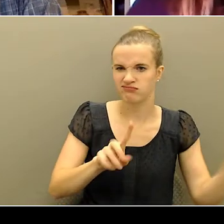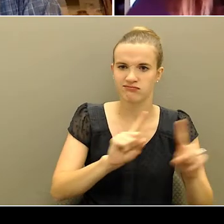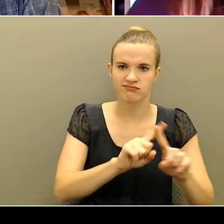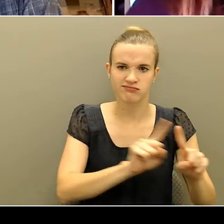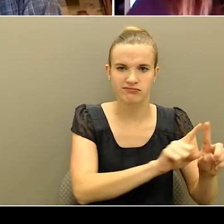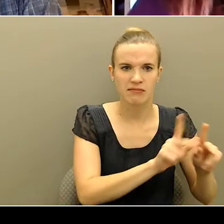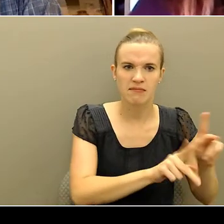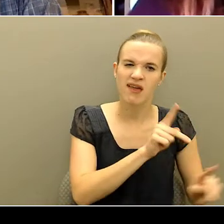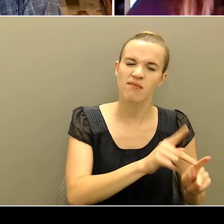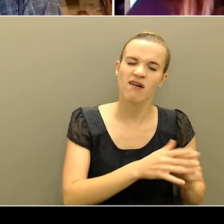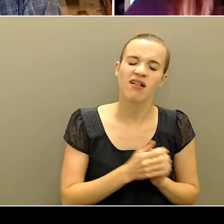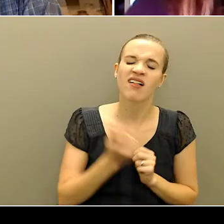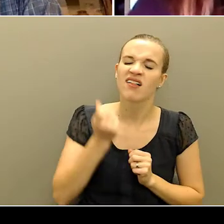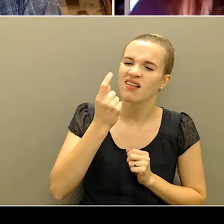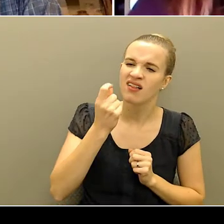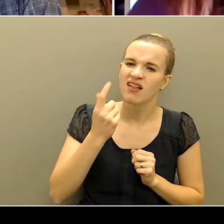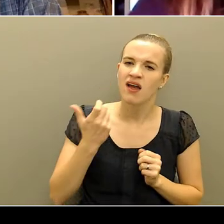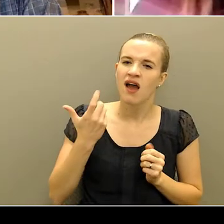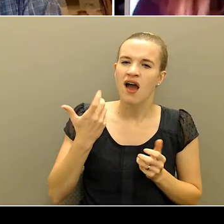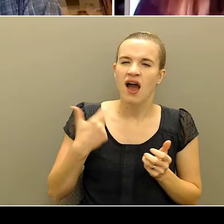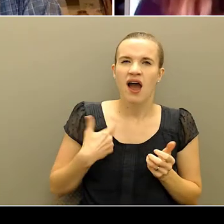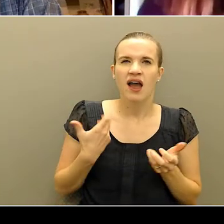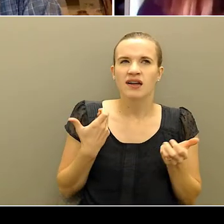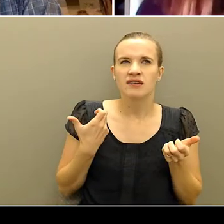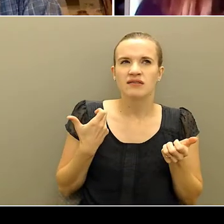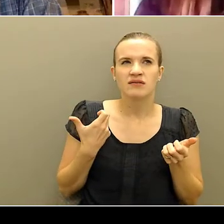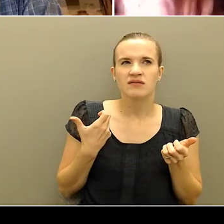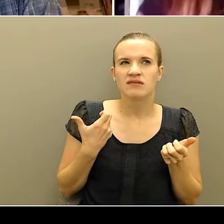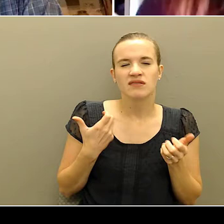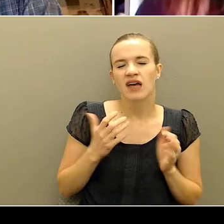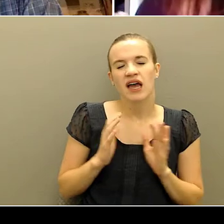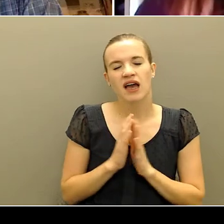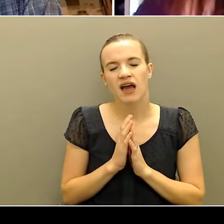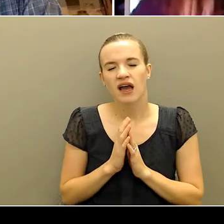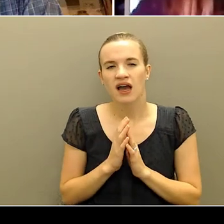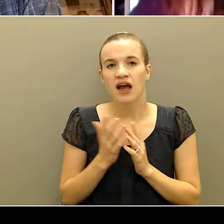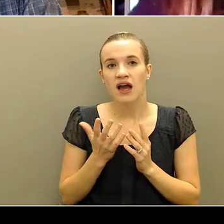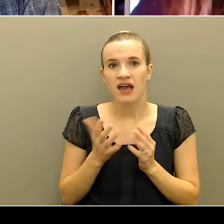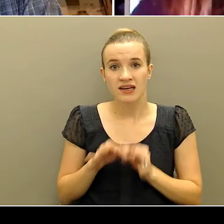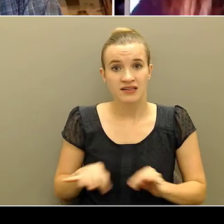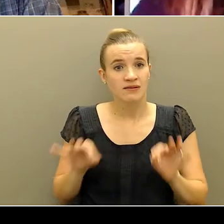how can we provide the same experience for this person as, as the next person?